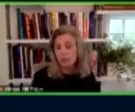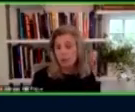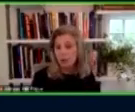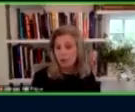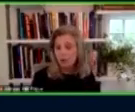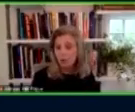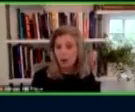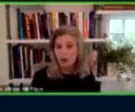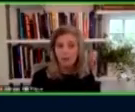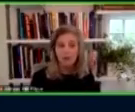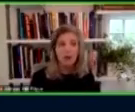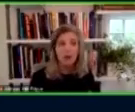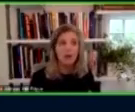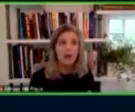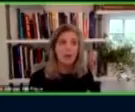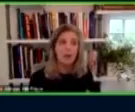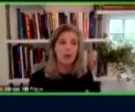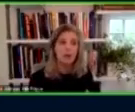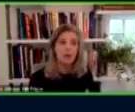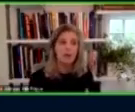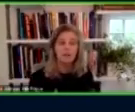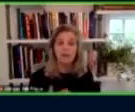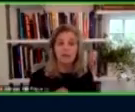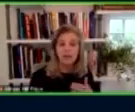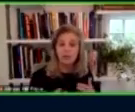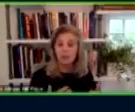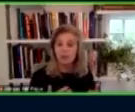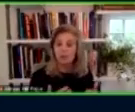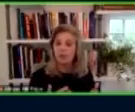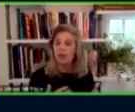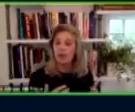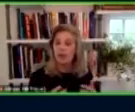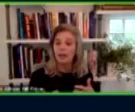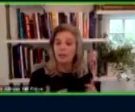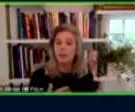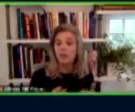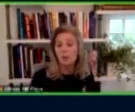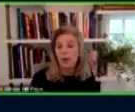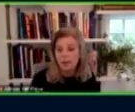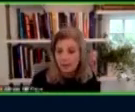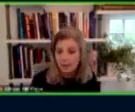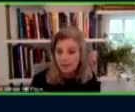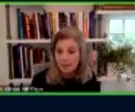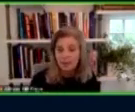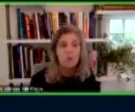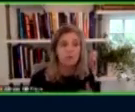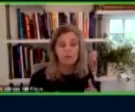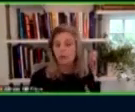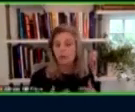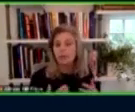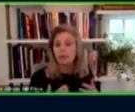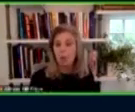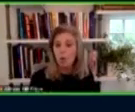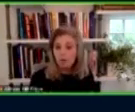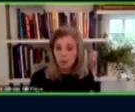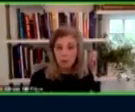HAVE BEEN AROUND FOR A WHILE ARE NOW PART OF THE TRANSEXUAL SURGICAL PROCESS. BOTH THE SURGERIES AND THE